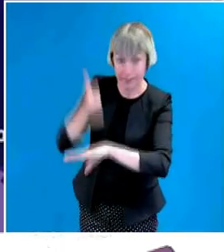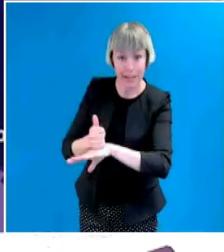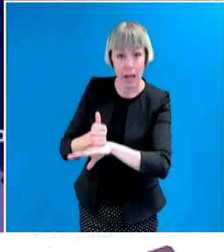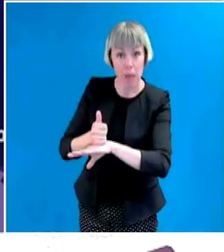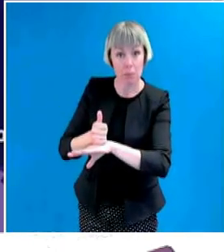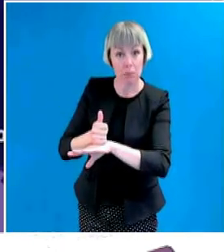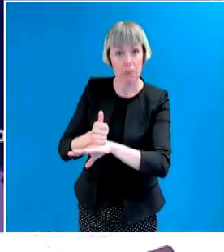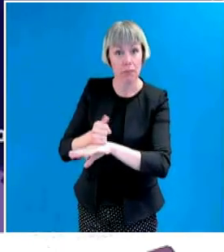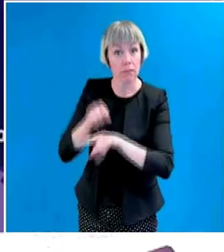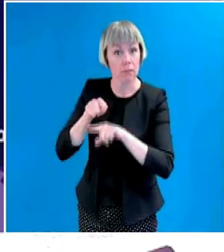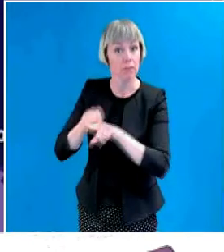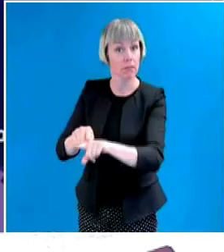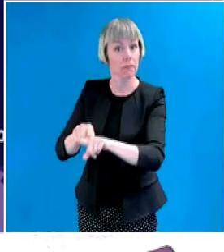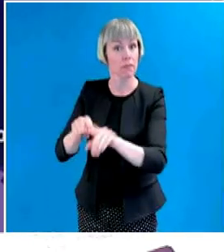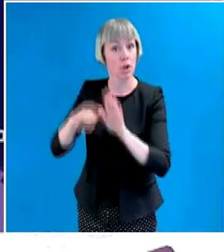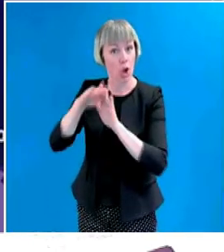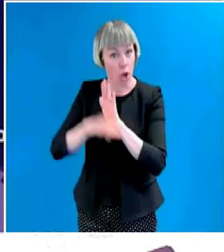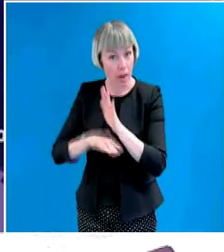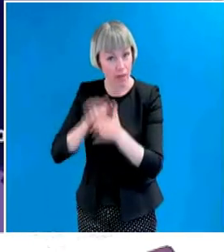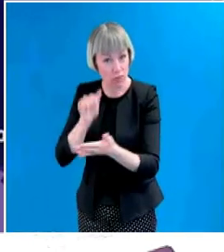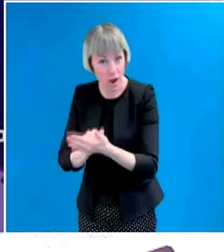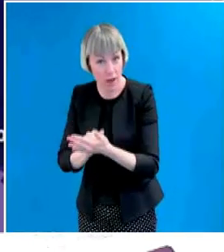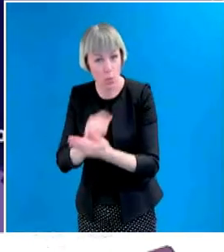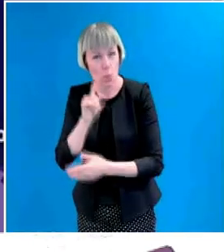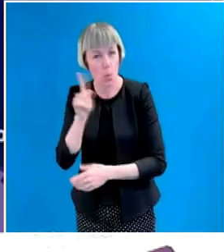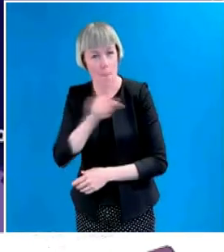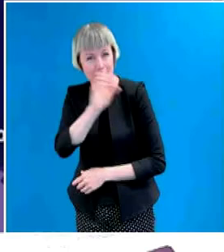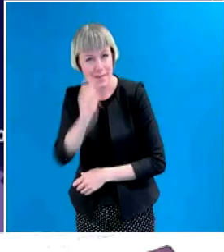In relation to those that do it well? Yes.